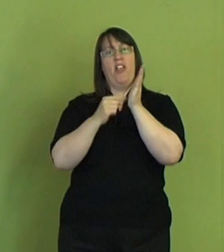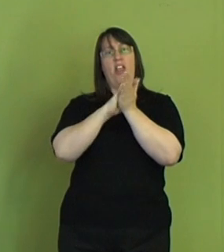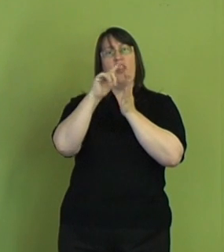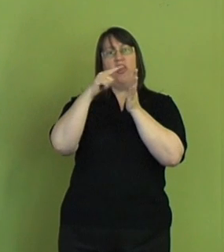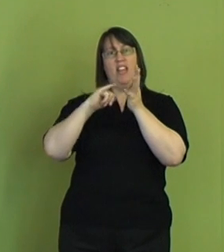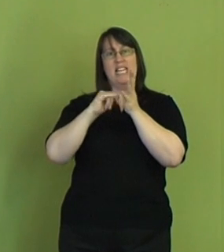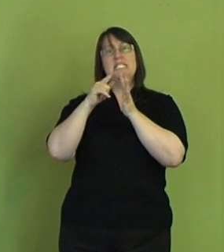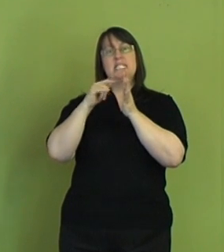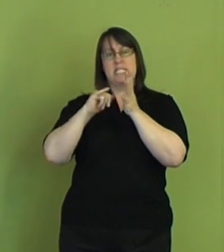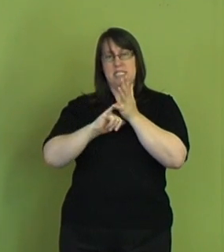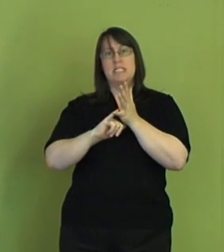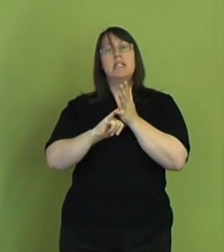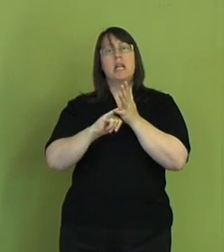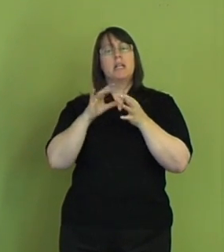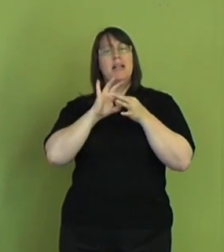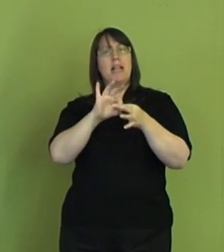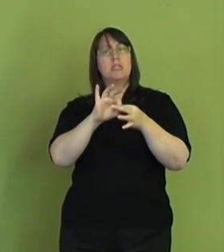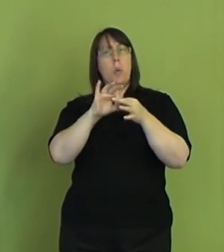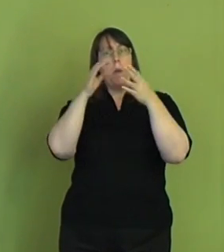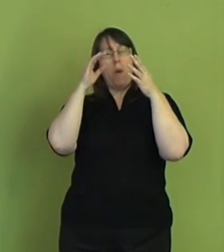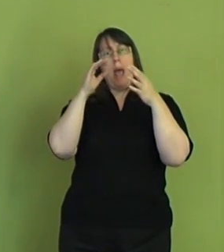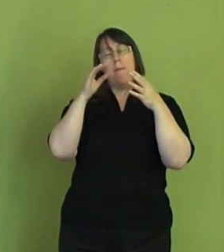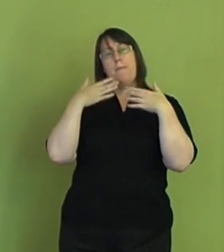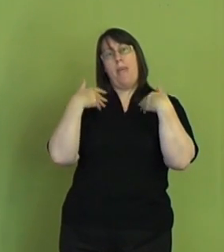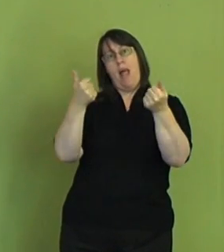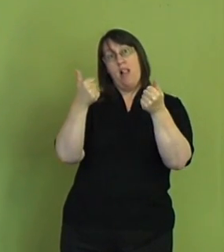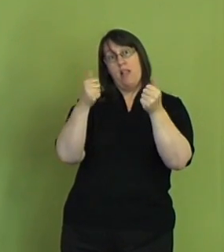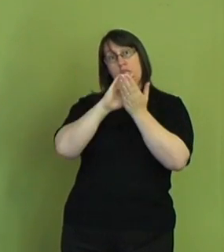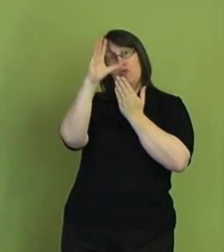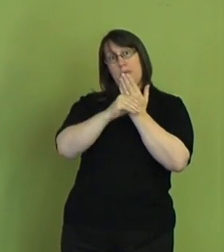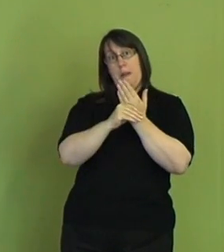within the New Zealand health curriculum and that was an interesting experience